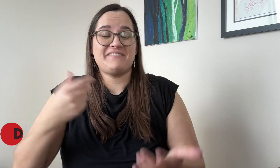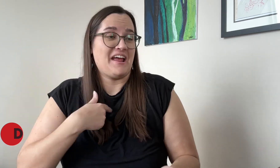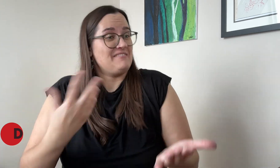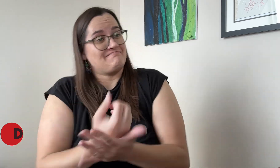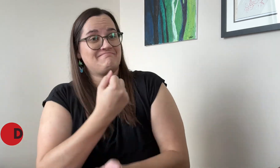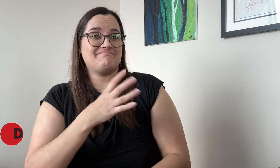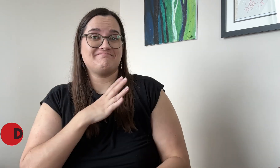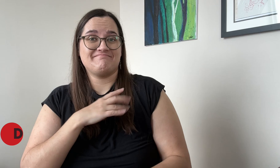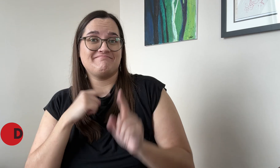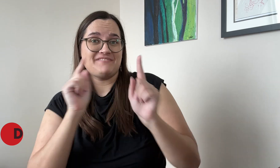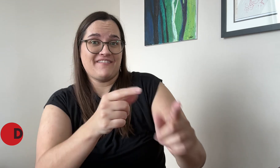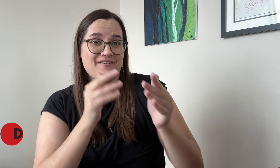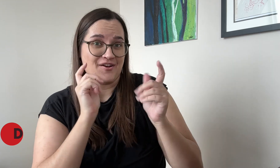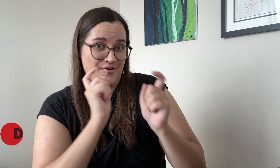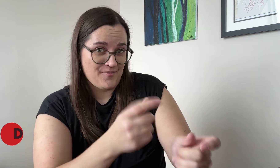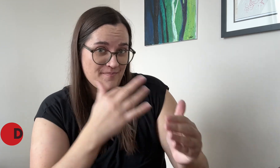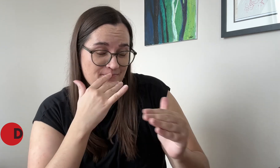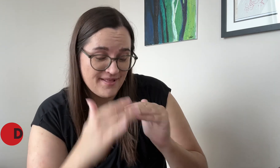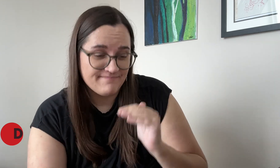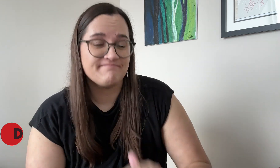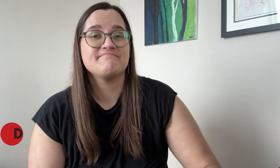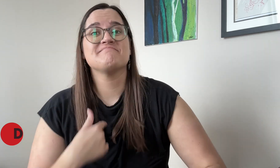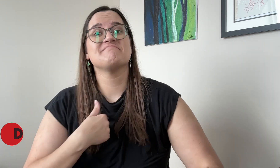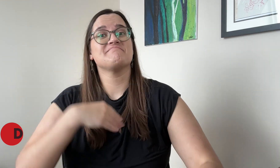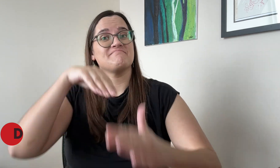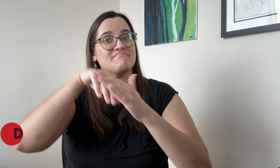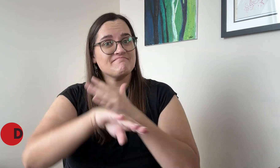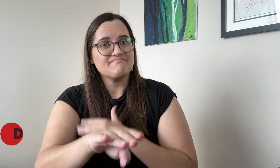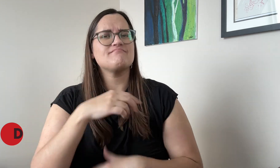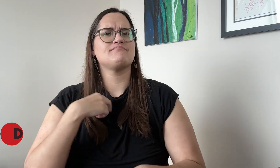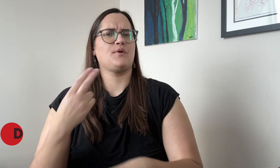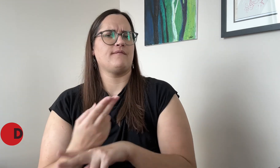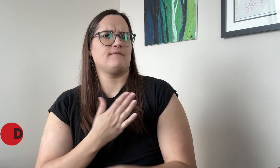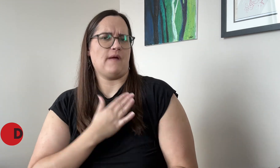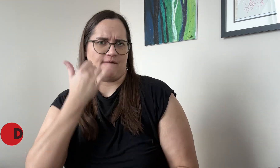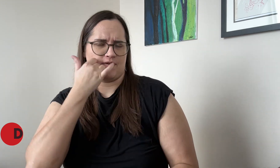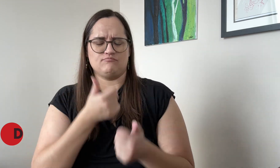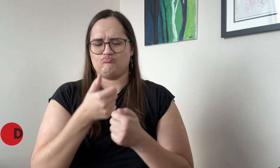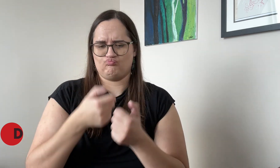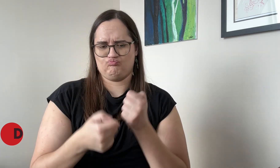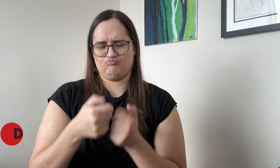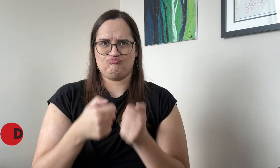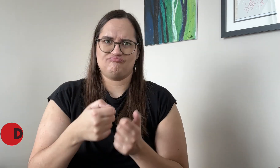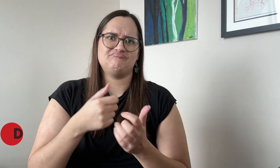I decided I would donate blood. I entered their office and used my mobile